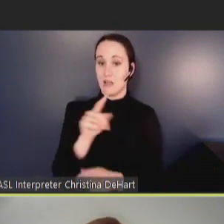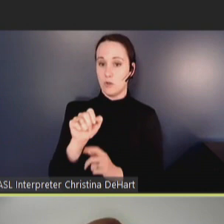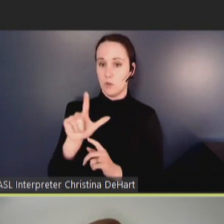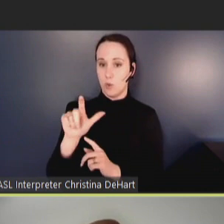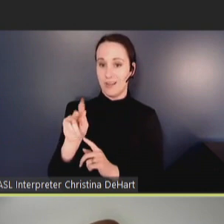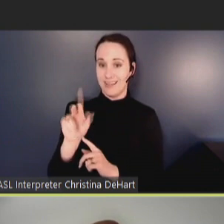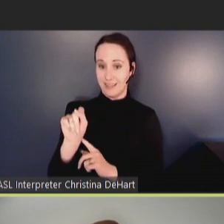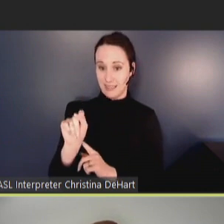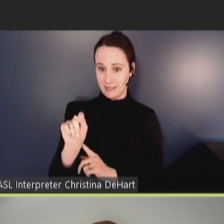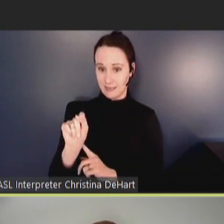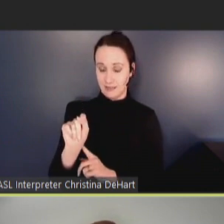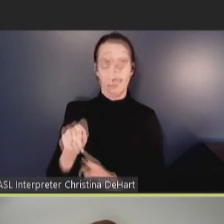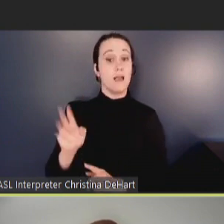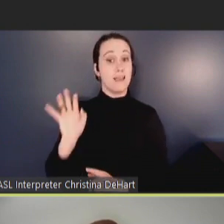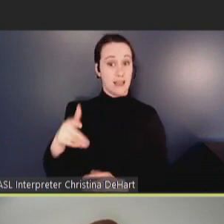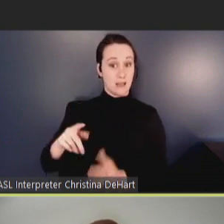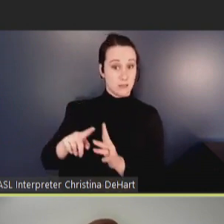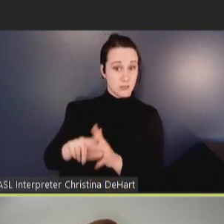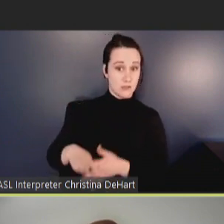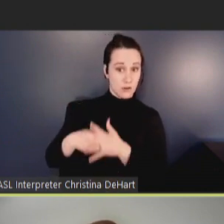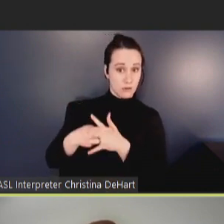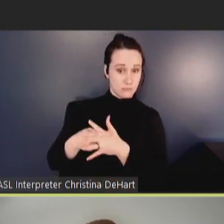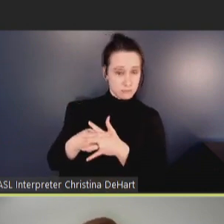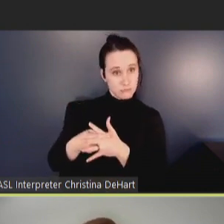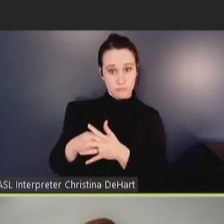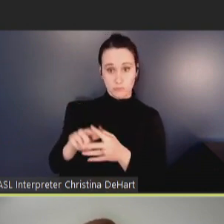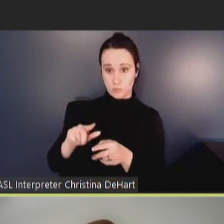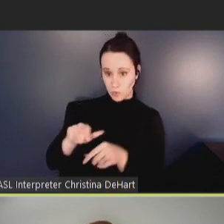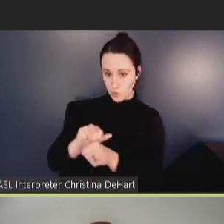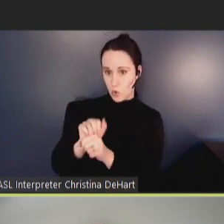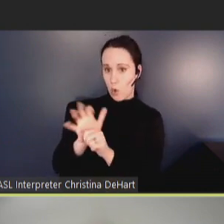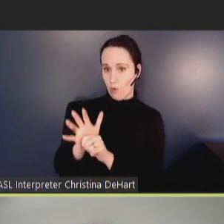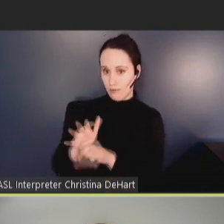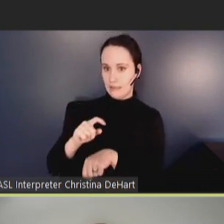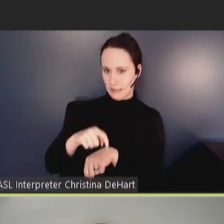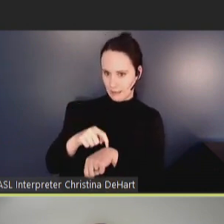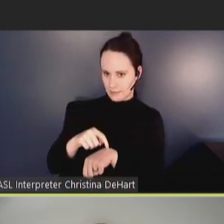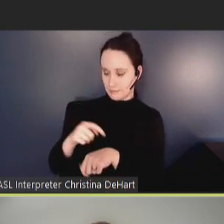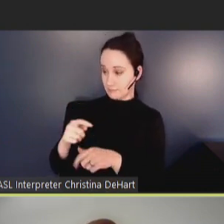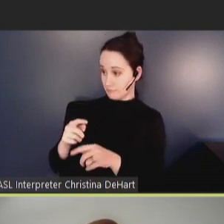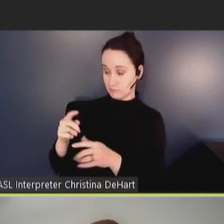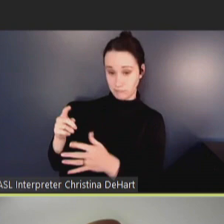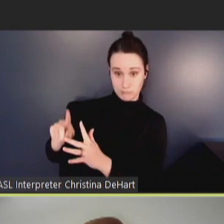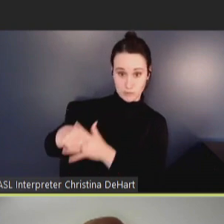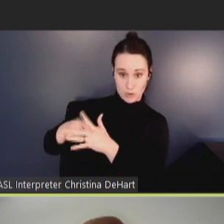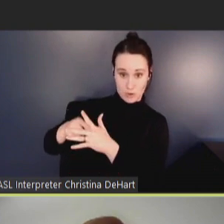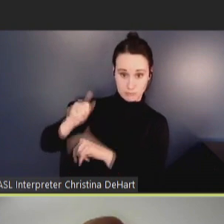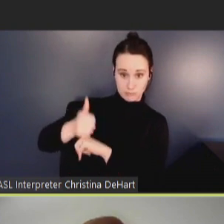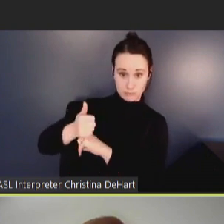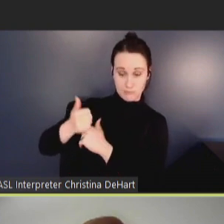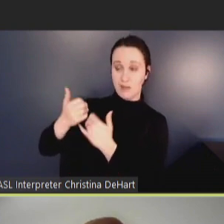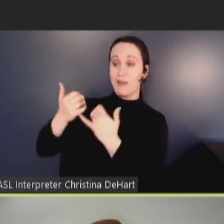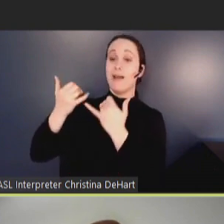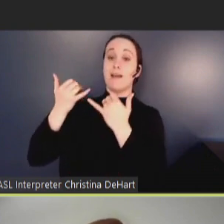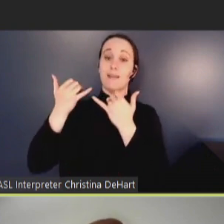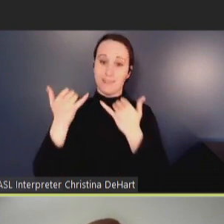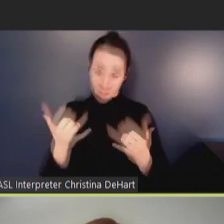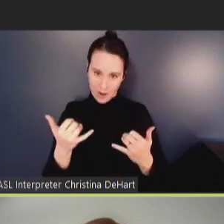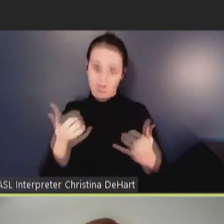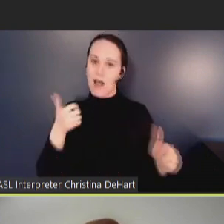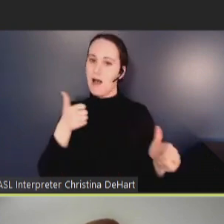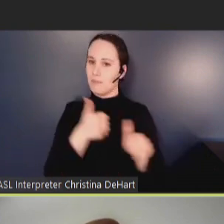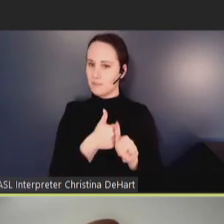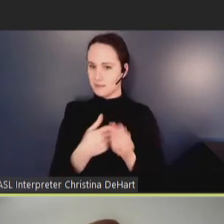started during the COVID period, and we have updated it to reflect the transition of the